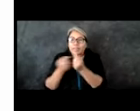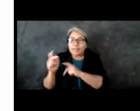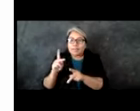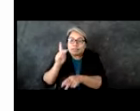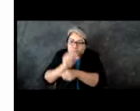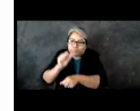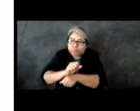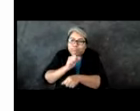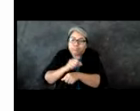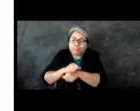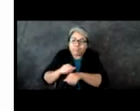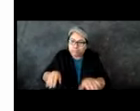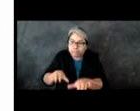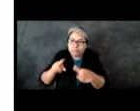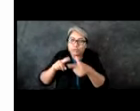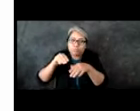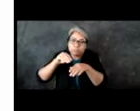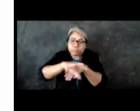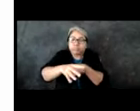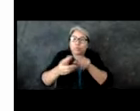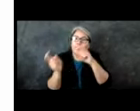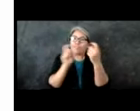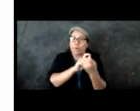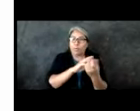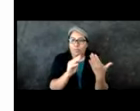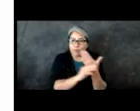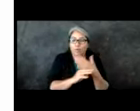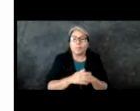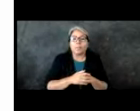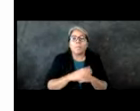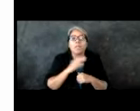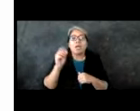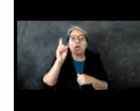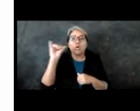other home and community-based services. A lot of advocates